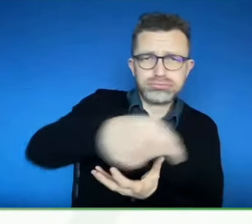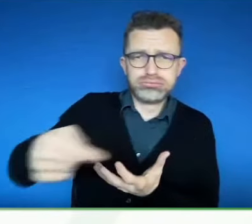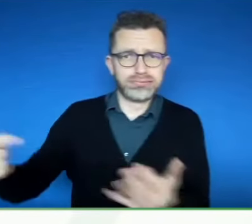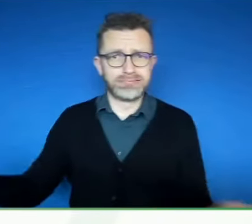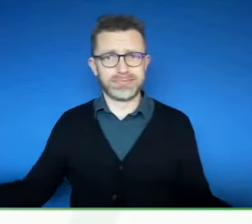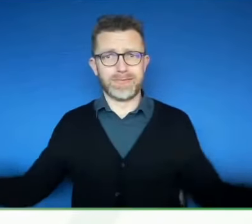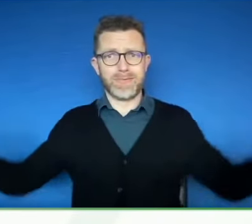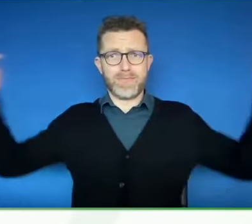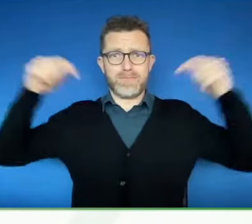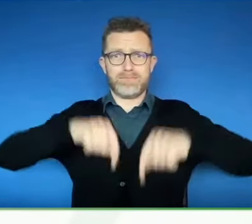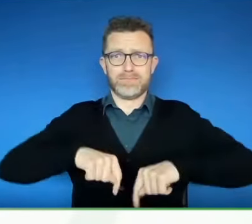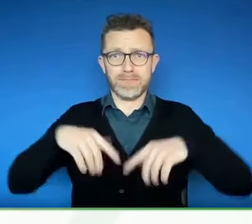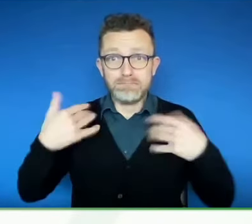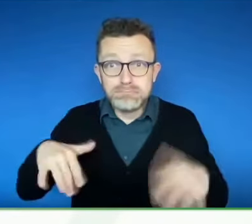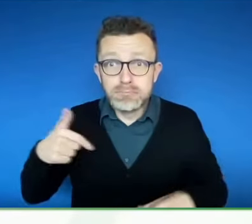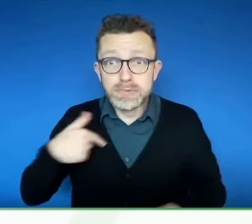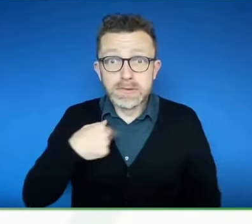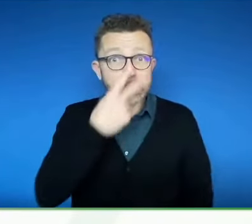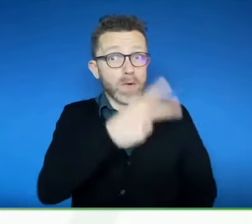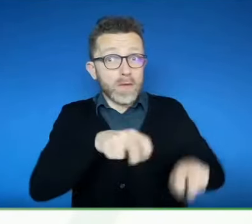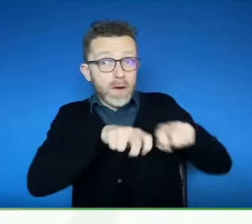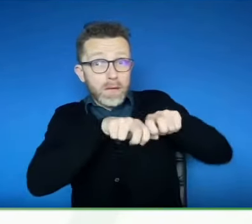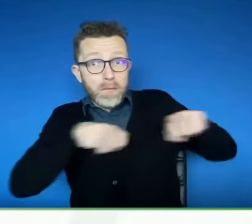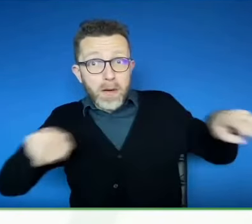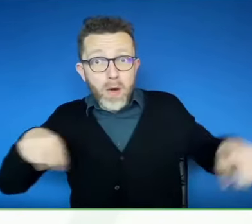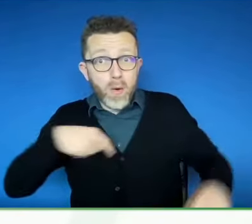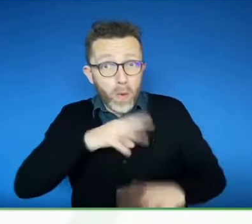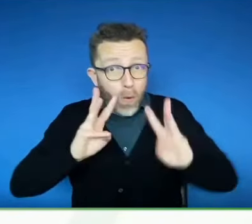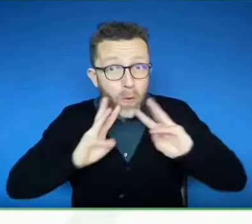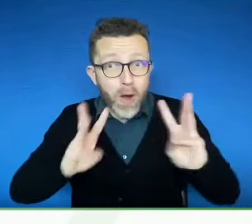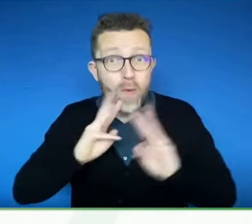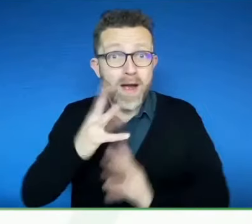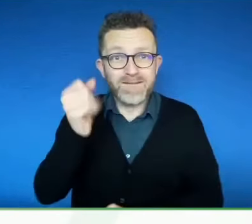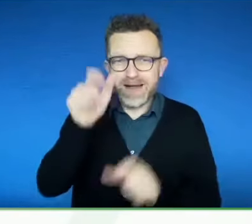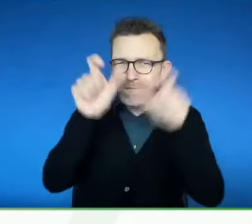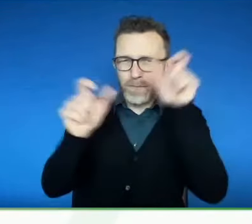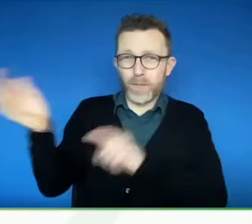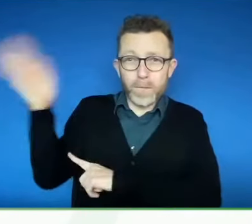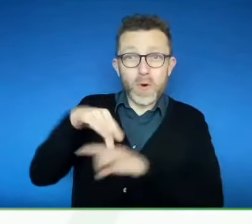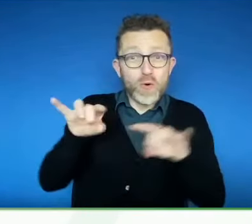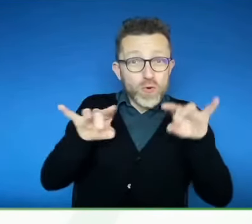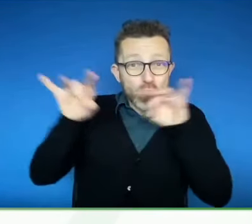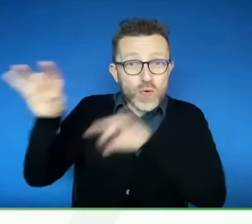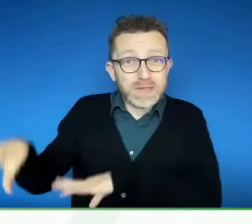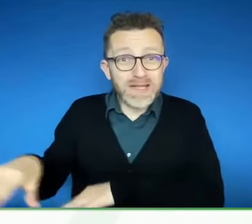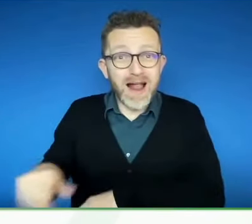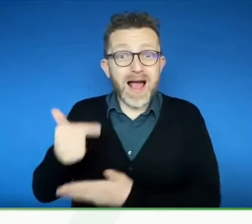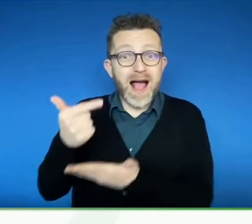I will not bother you with my annoying voice.